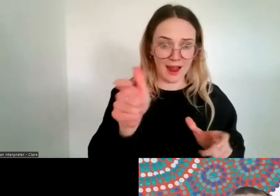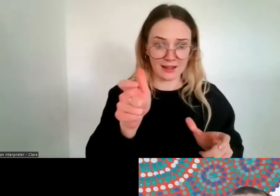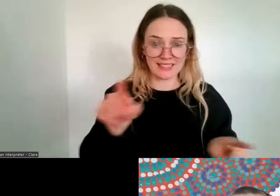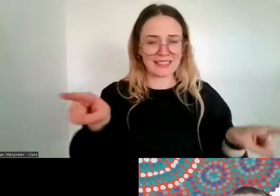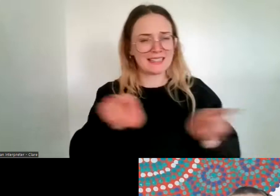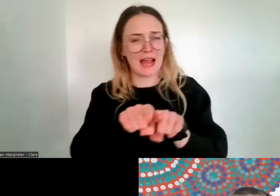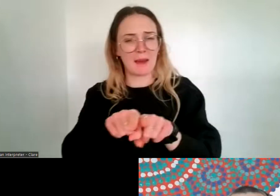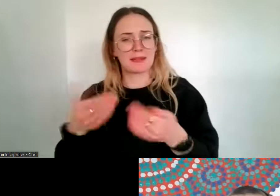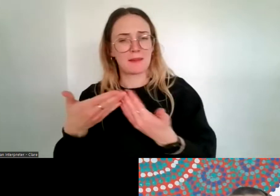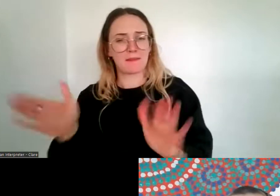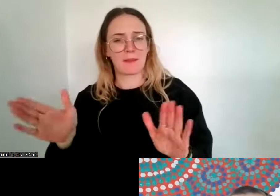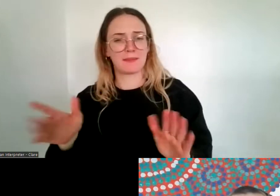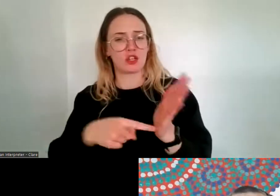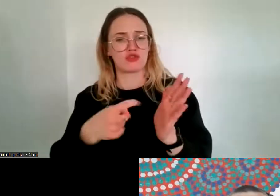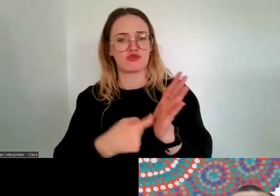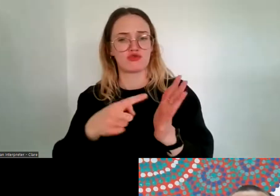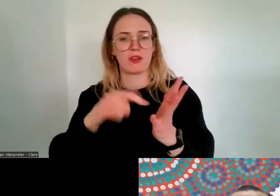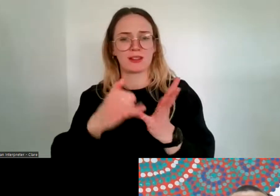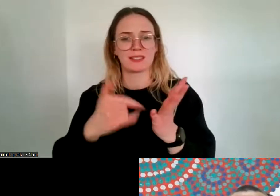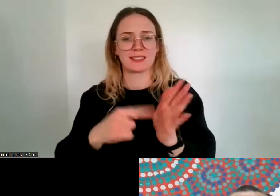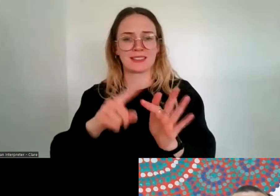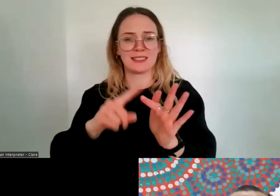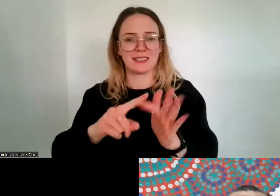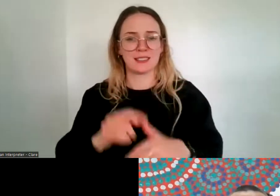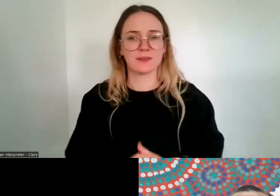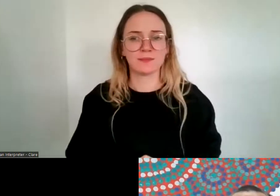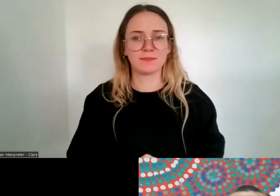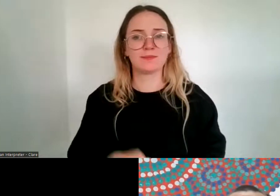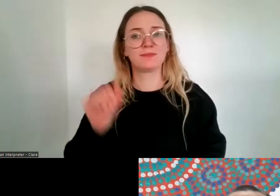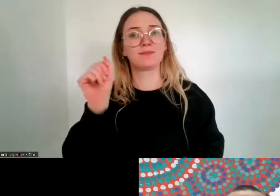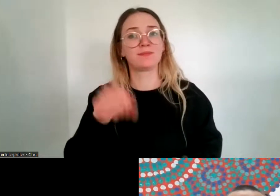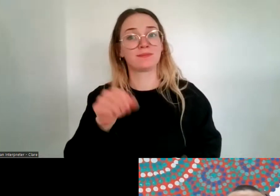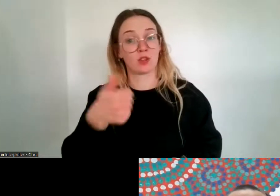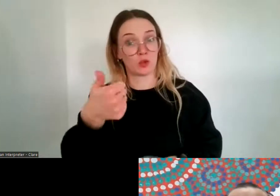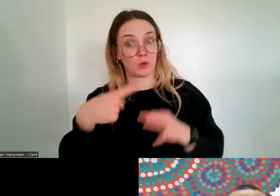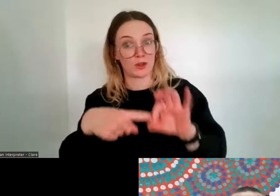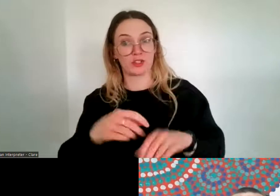Dayne: Another very good question. The answer is no, that they're not. They're similar in